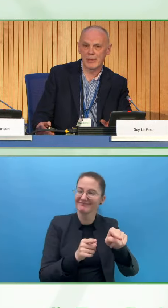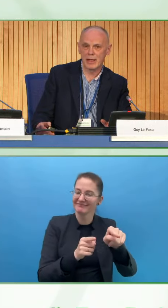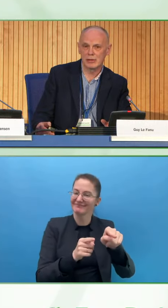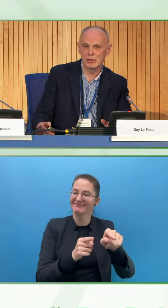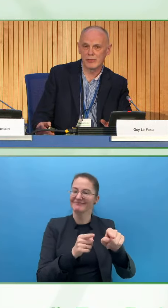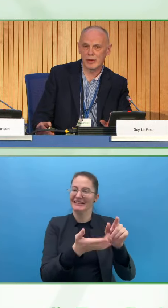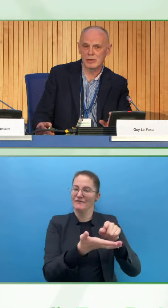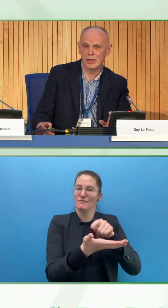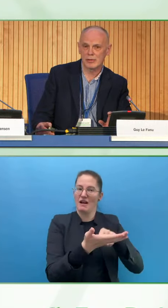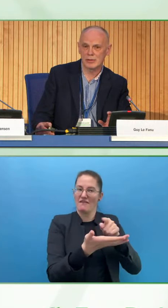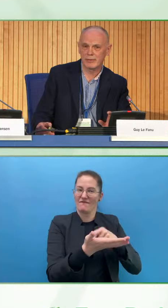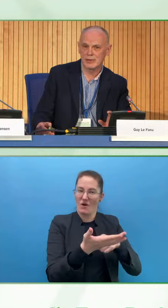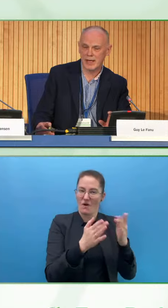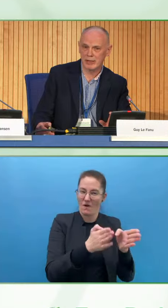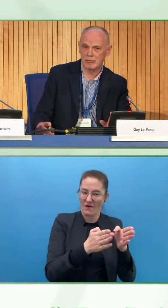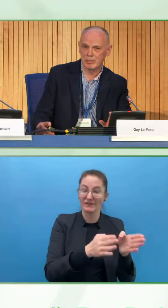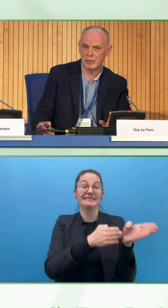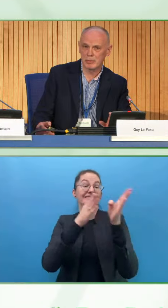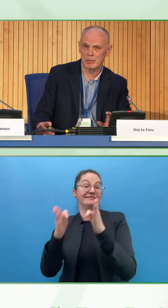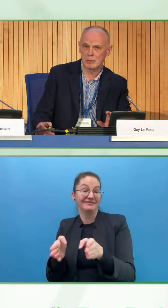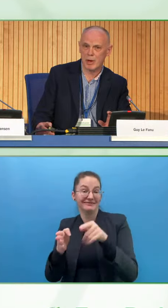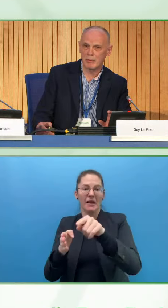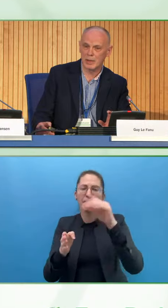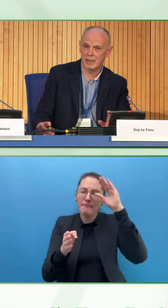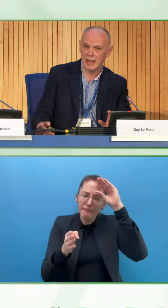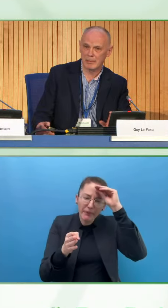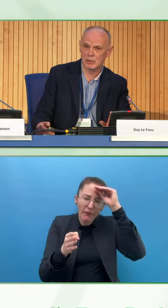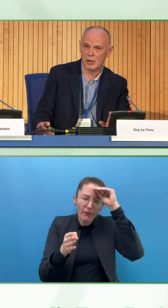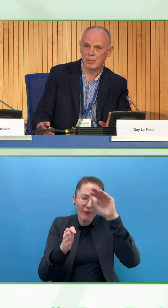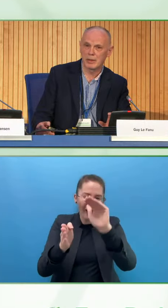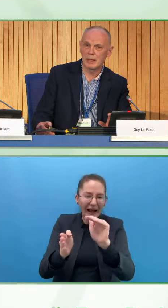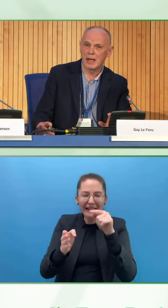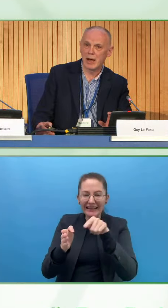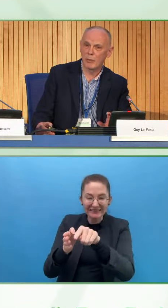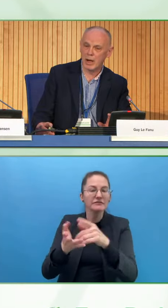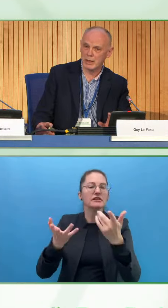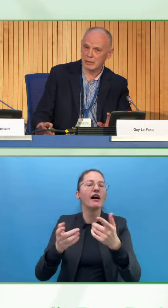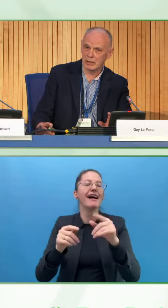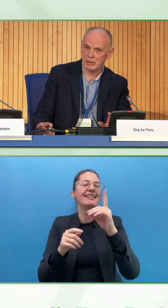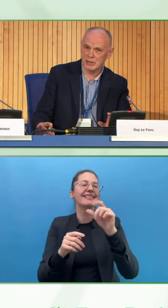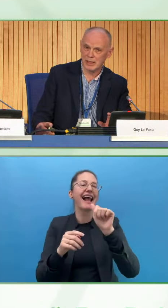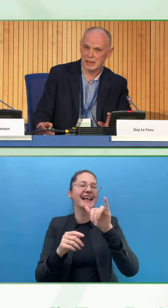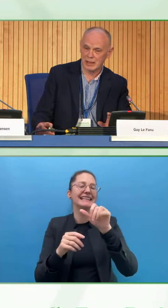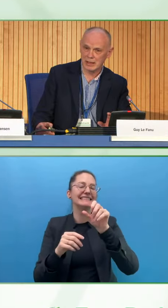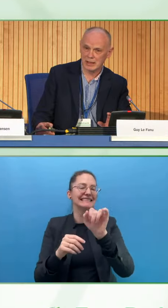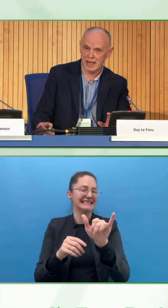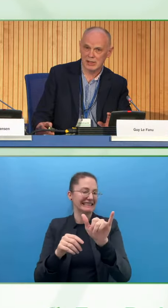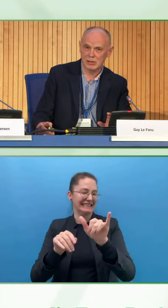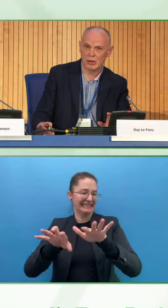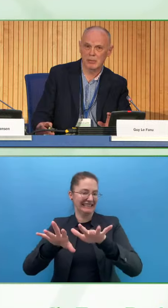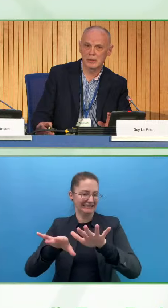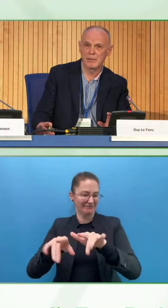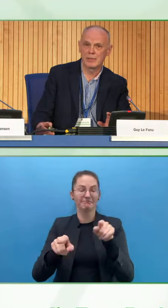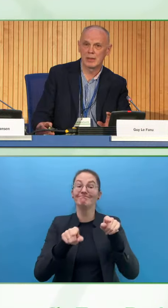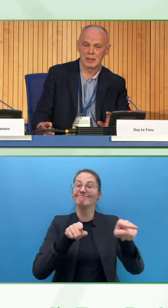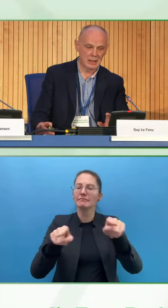And then to photos of secondary pupils, one with a laptop and one using a desktop.